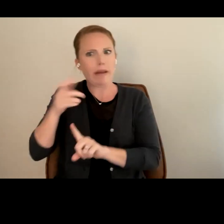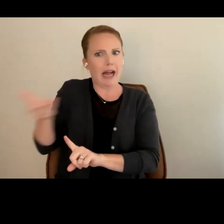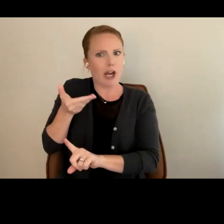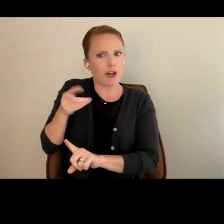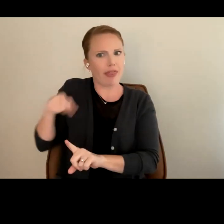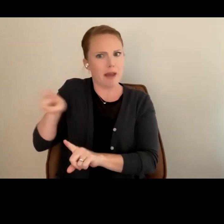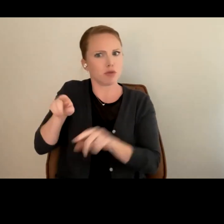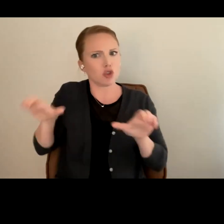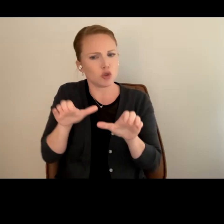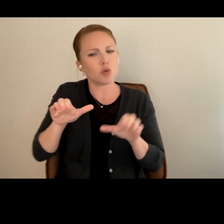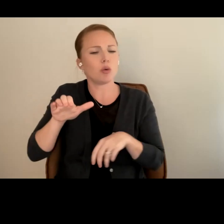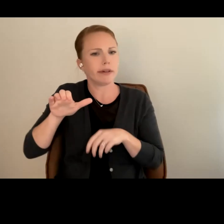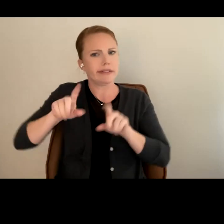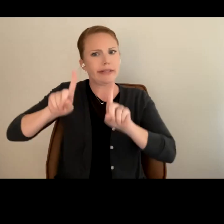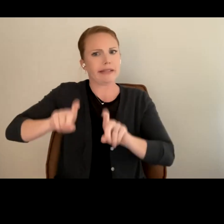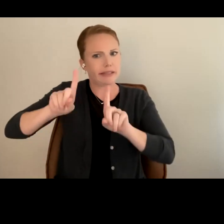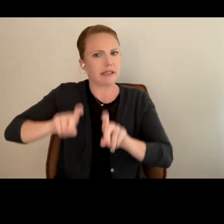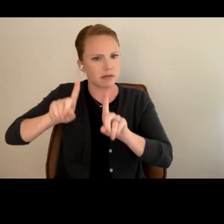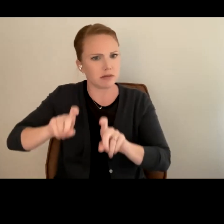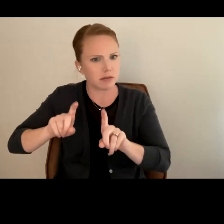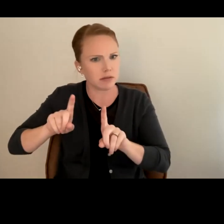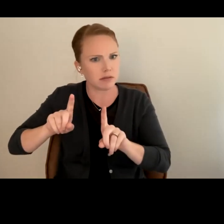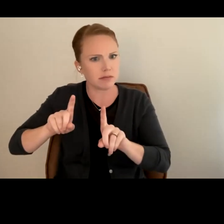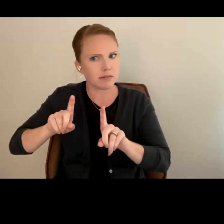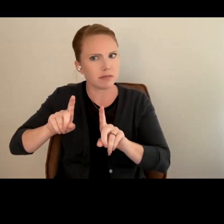So these are...